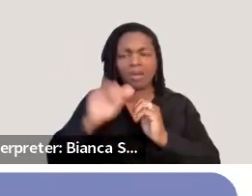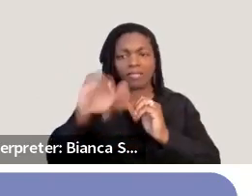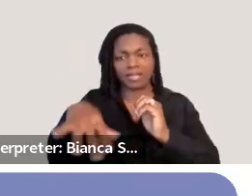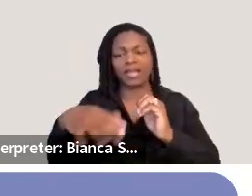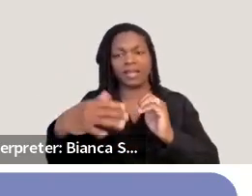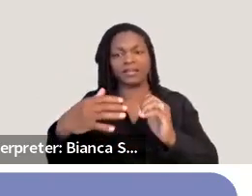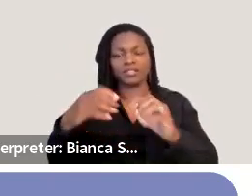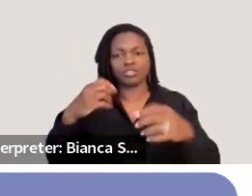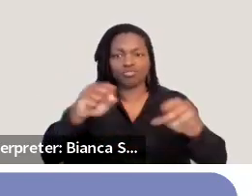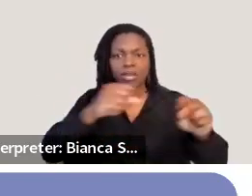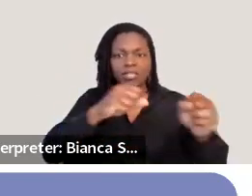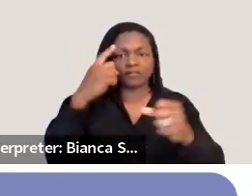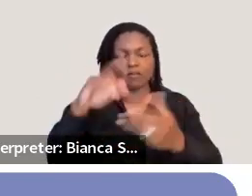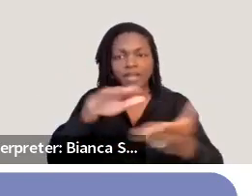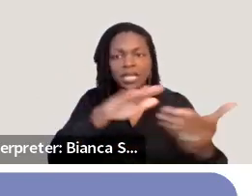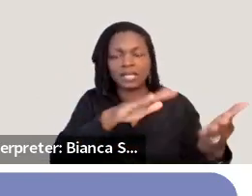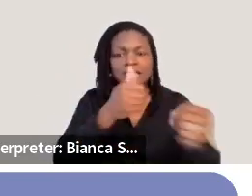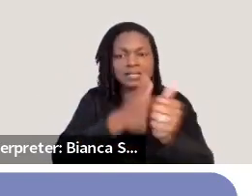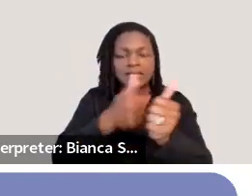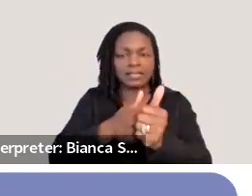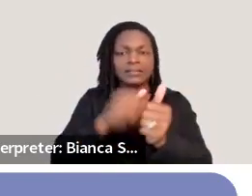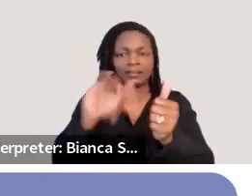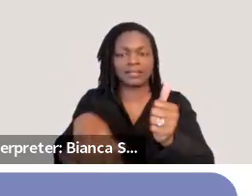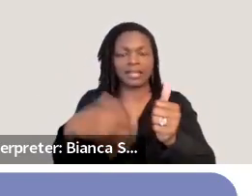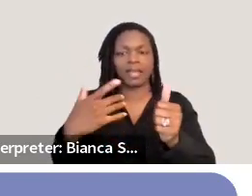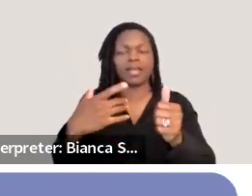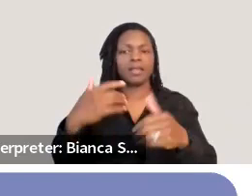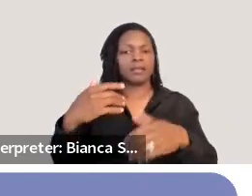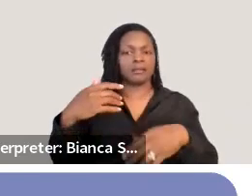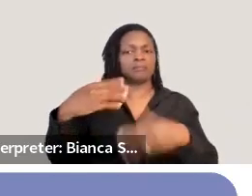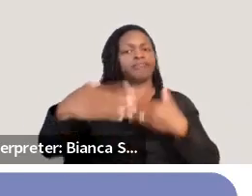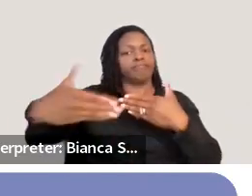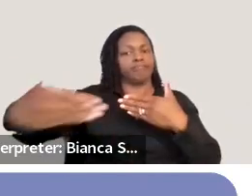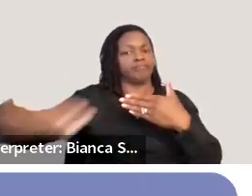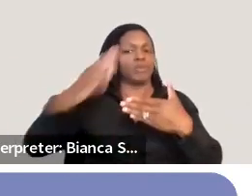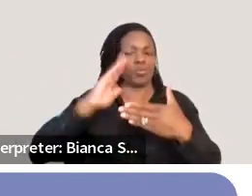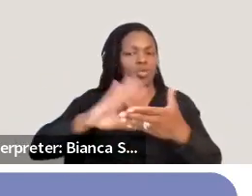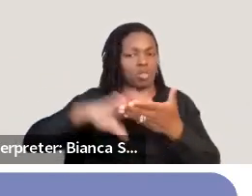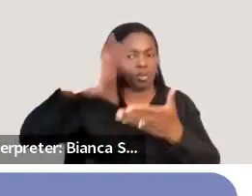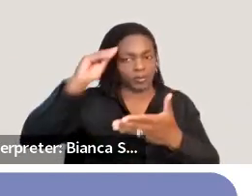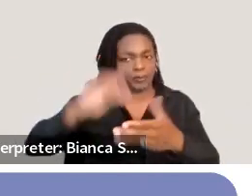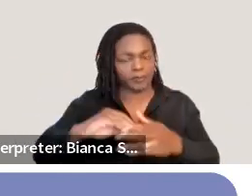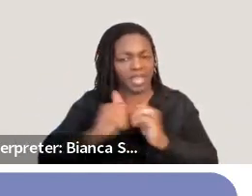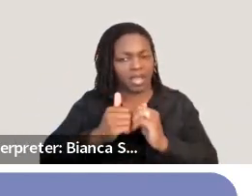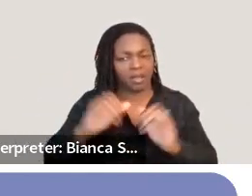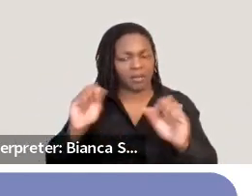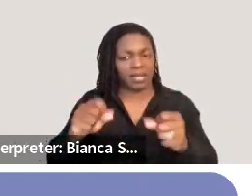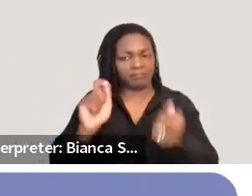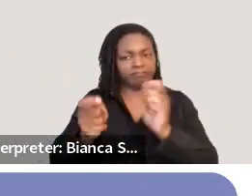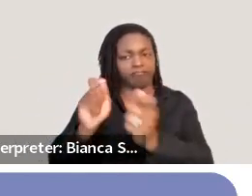Also while the plan is aiming to improve health outcomes, we intend for it to include strategies that address root causes.